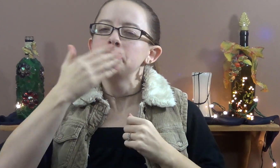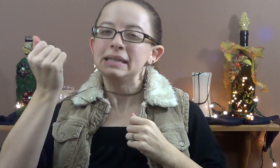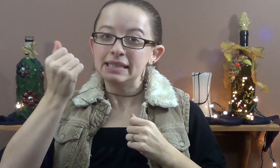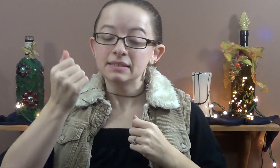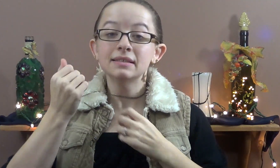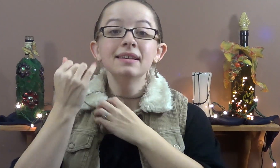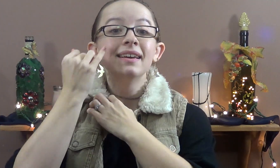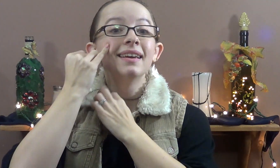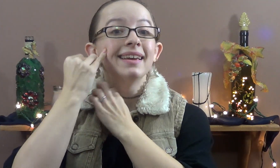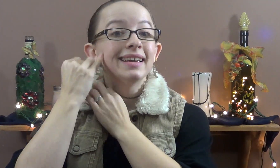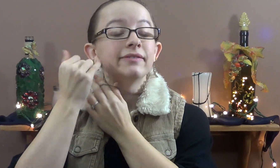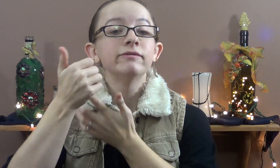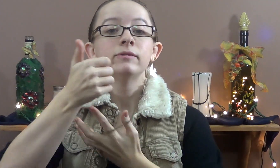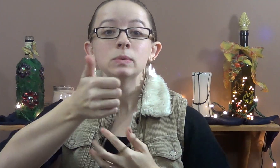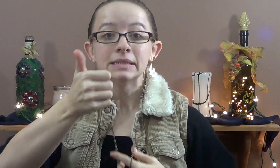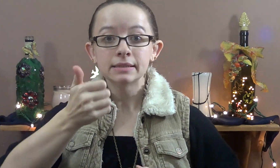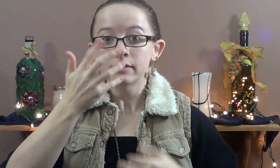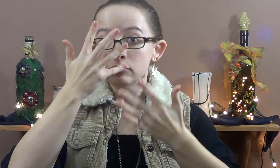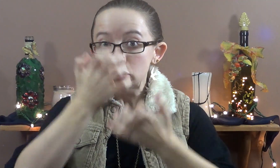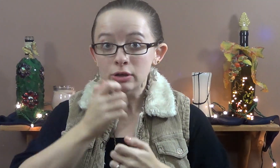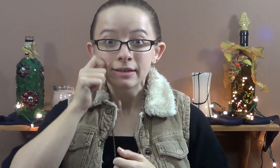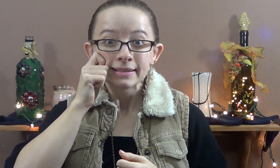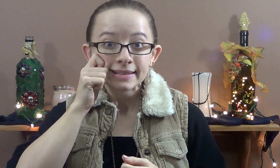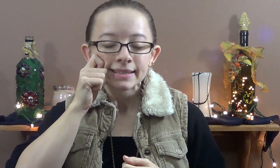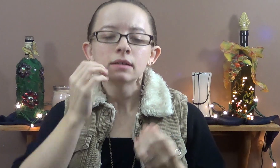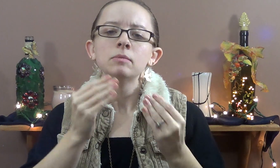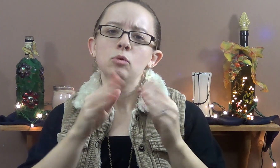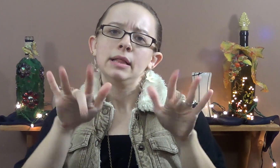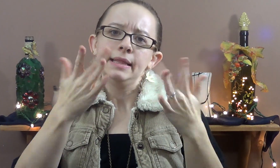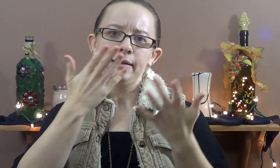a darker color. It doesn't have to be black, but that usually works best. If you have